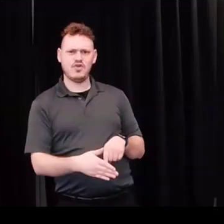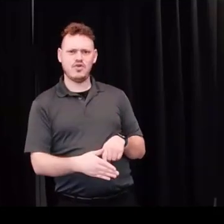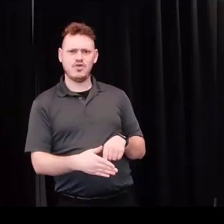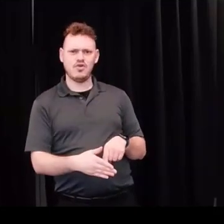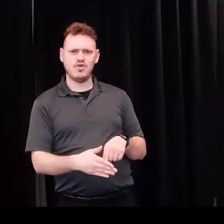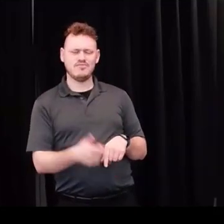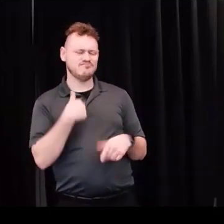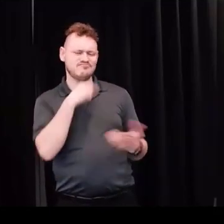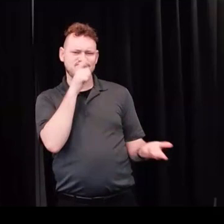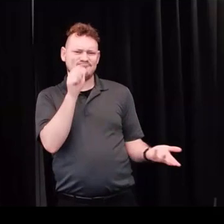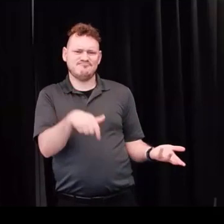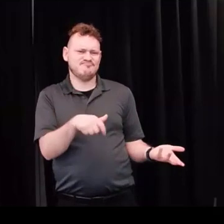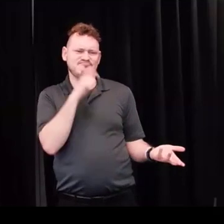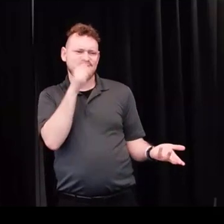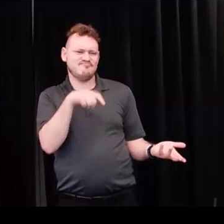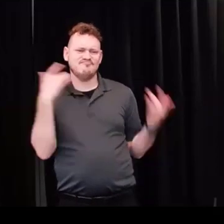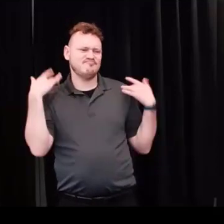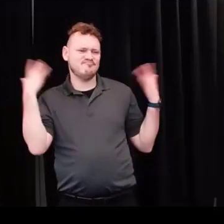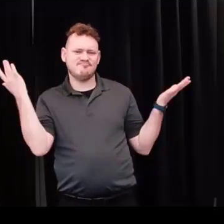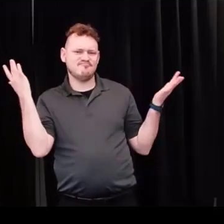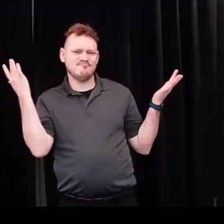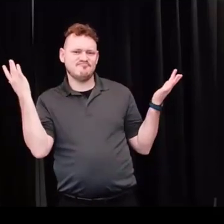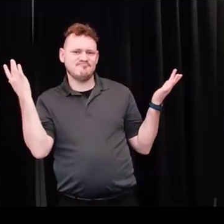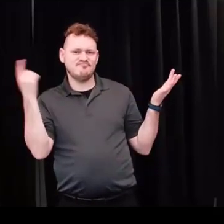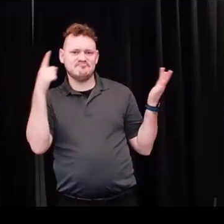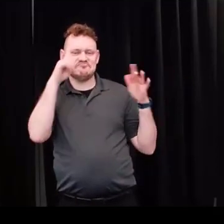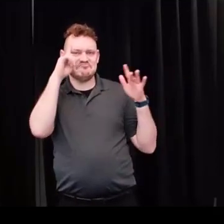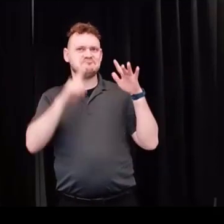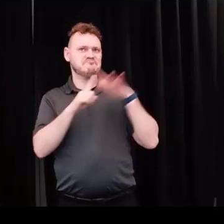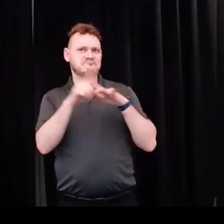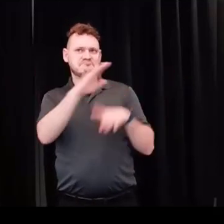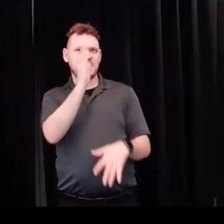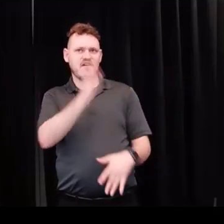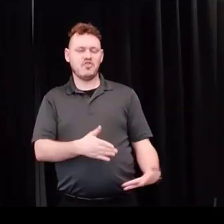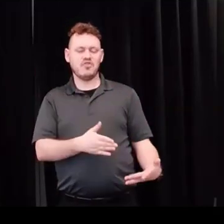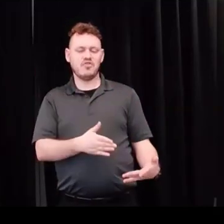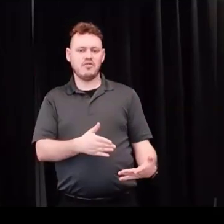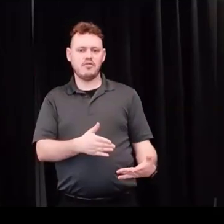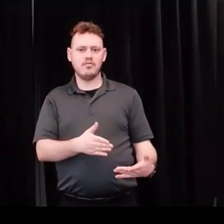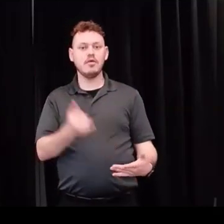don't need to. It doesn't, it didn't even occur to me to think of that." And so by giving them a